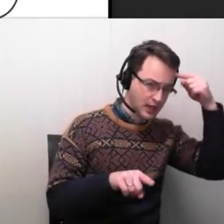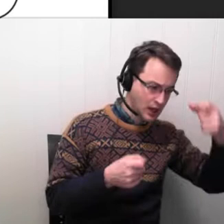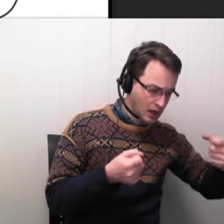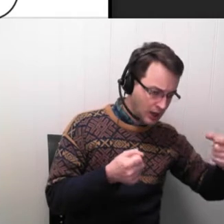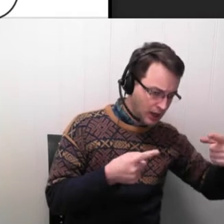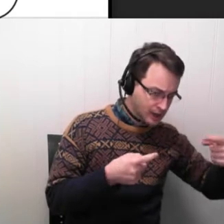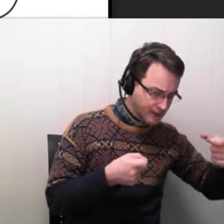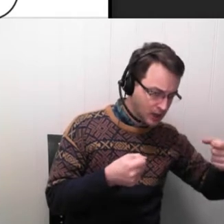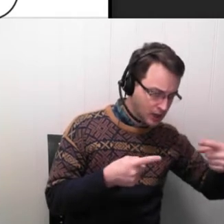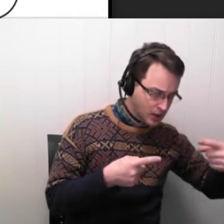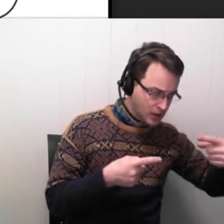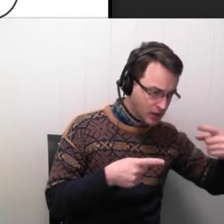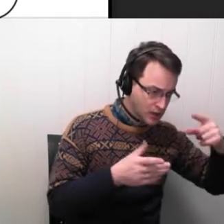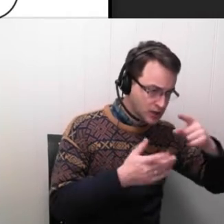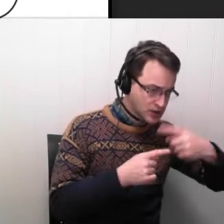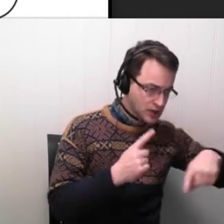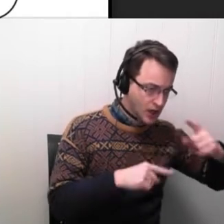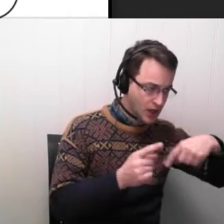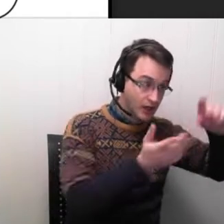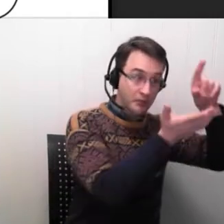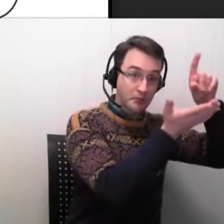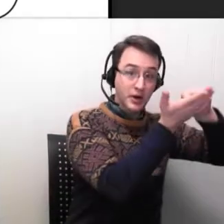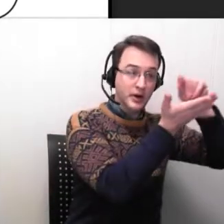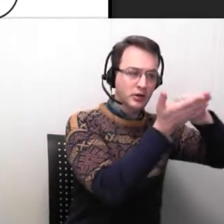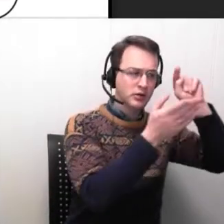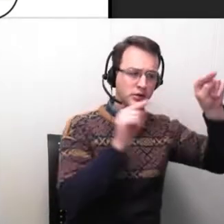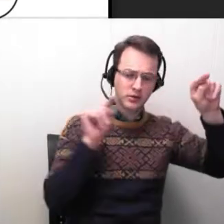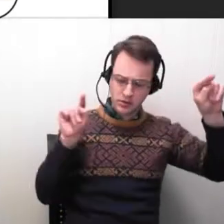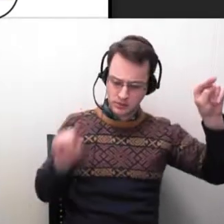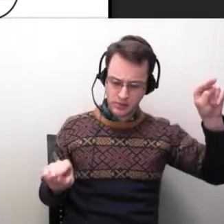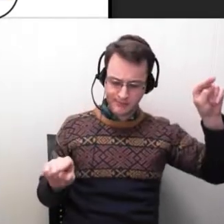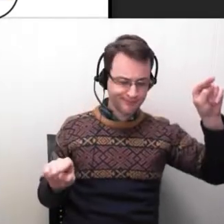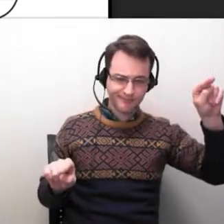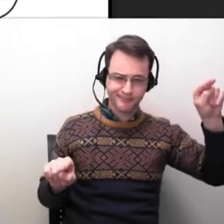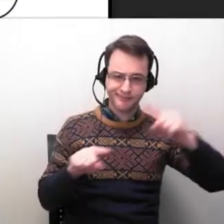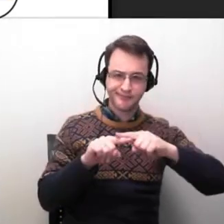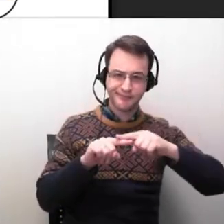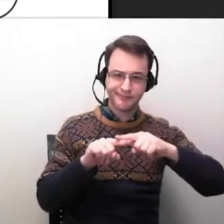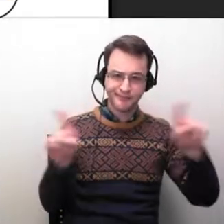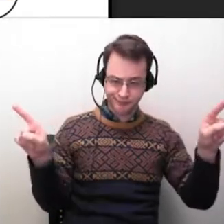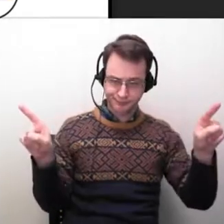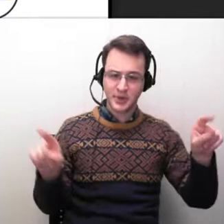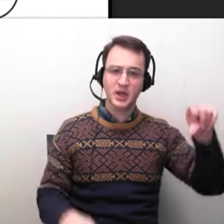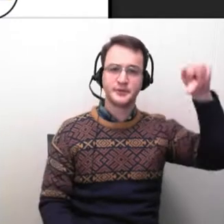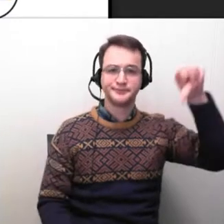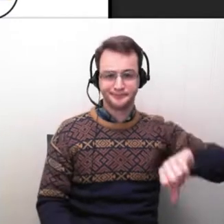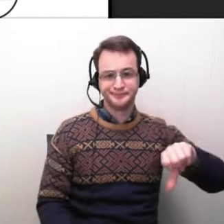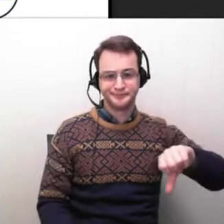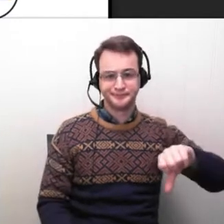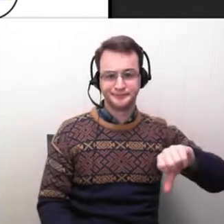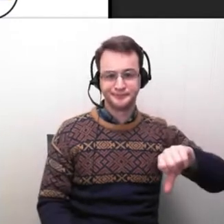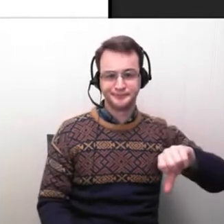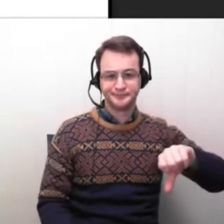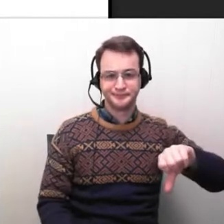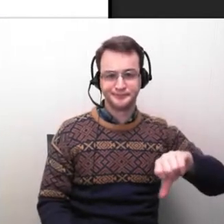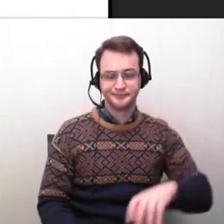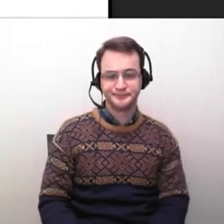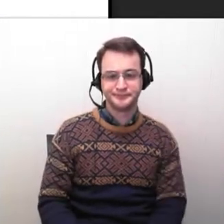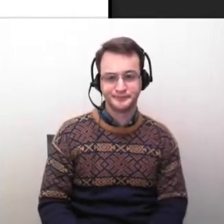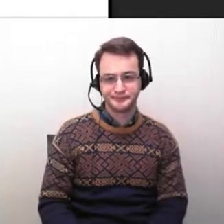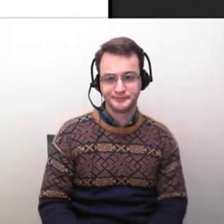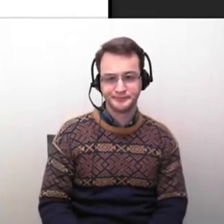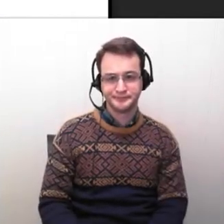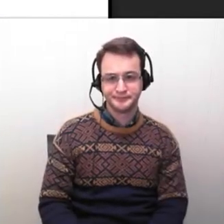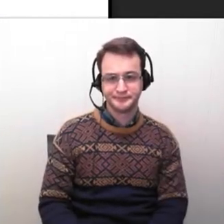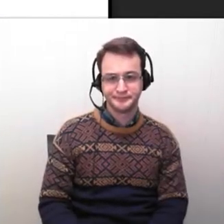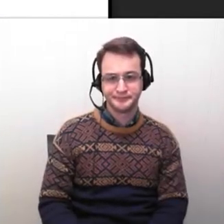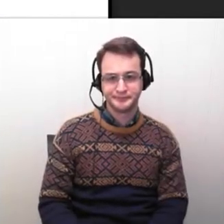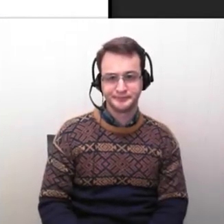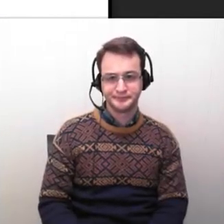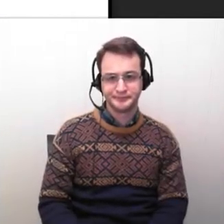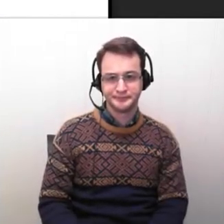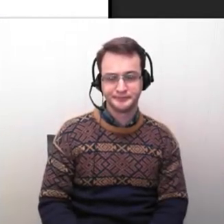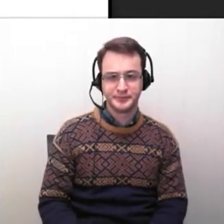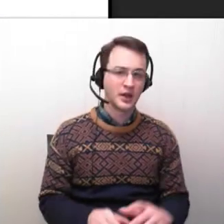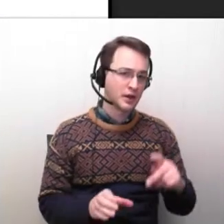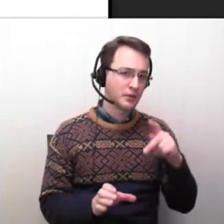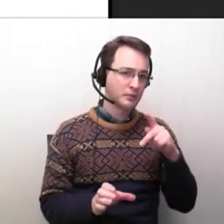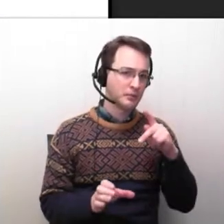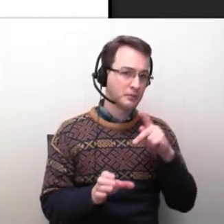sign and then participants pressed "no" on the keyboard.Participants were also asked